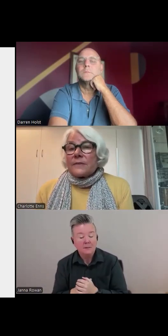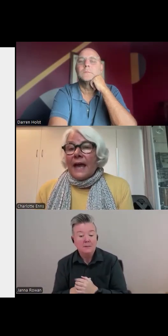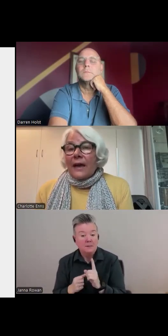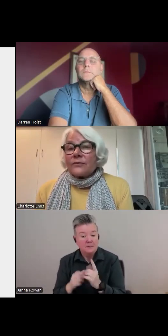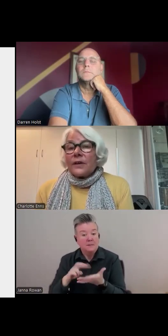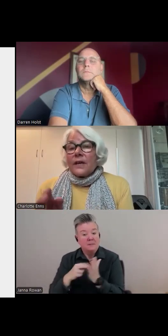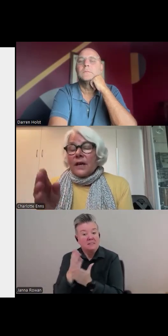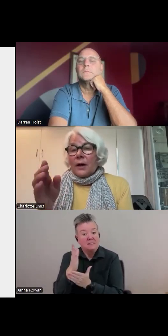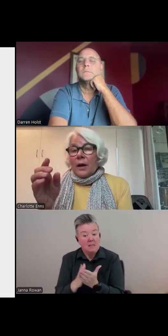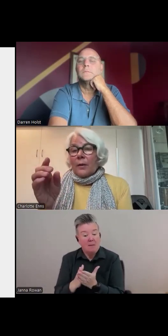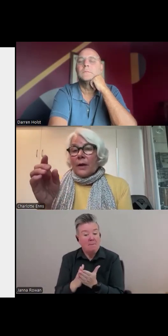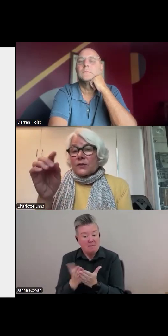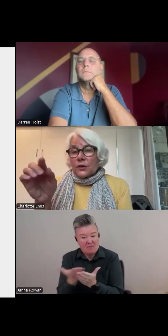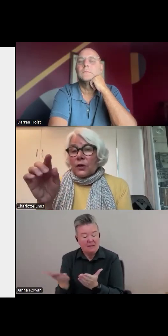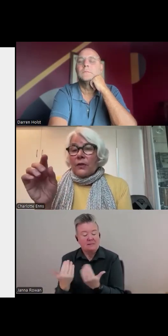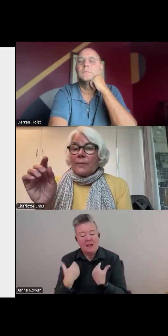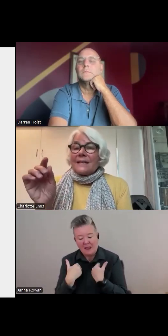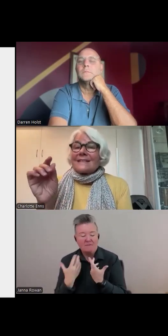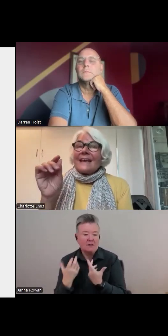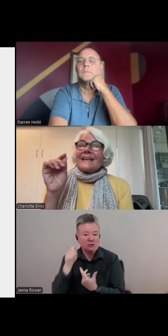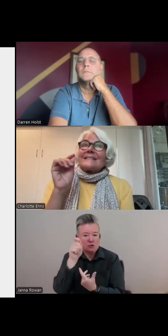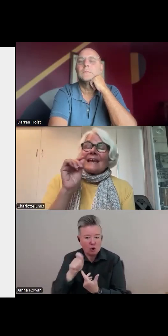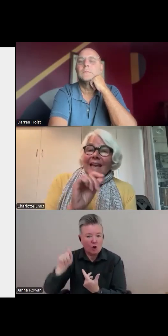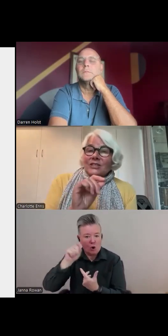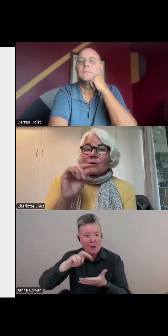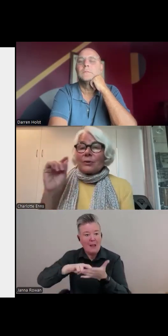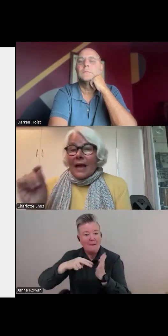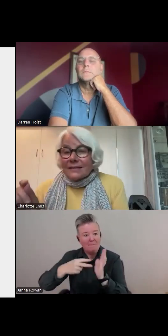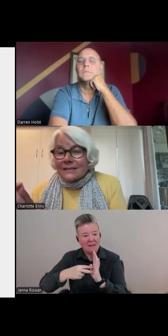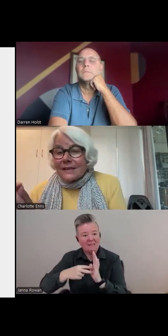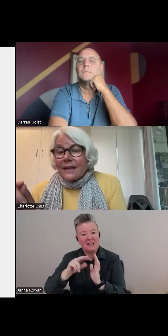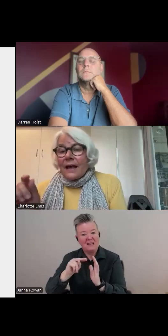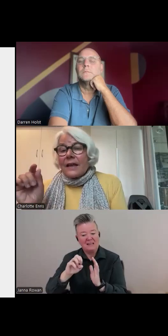some of the items have a circle. That means it's negation